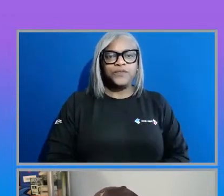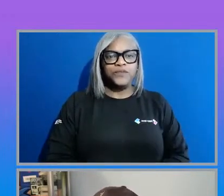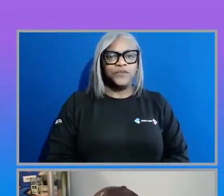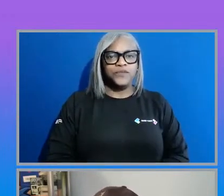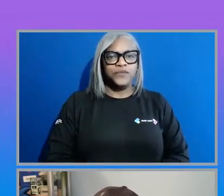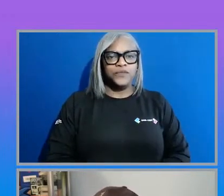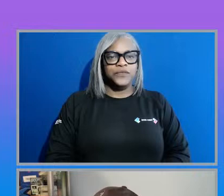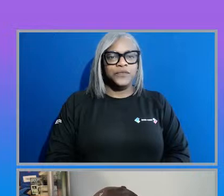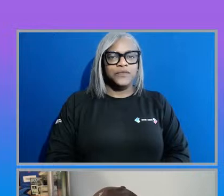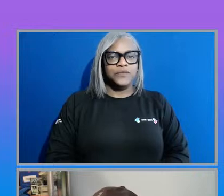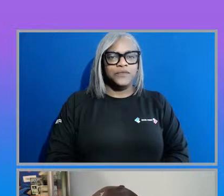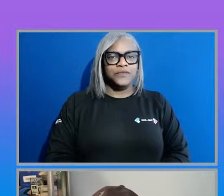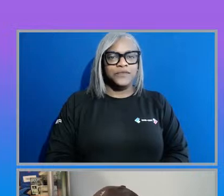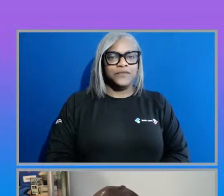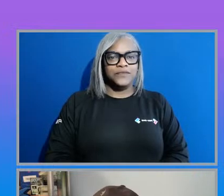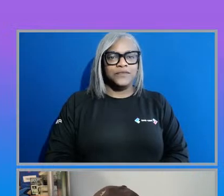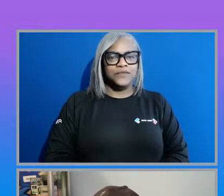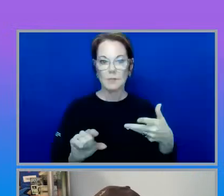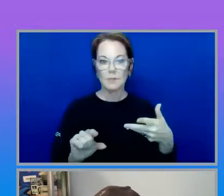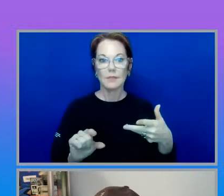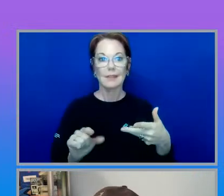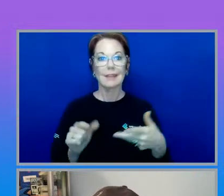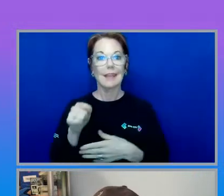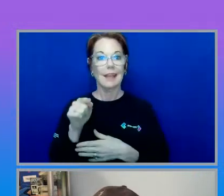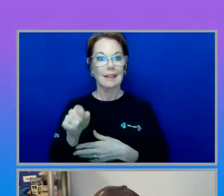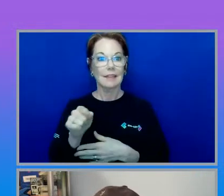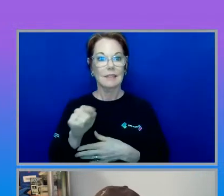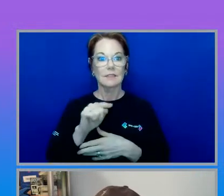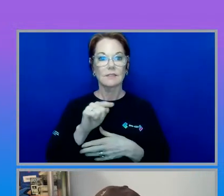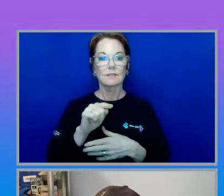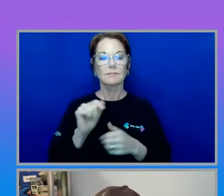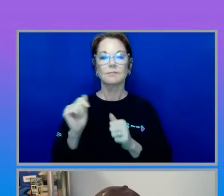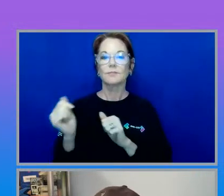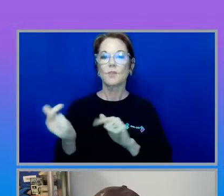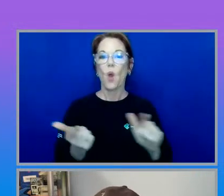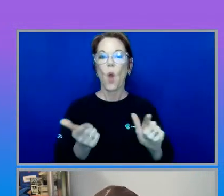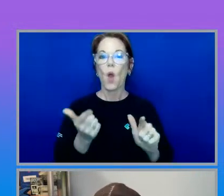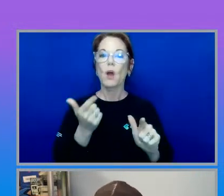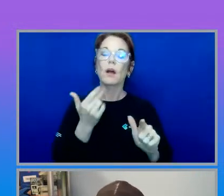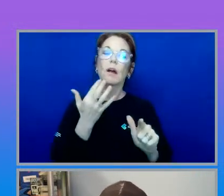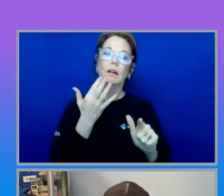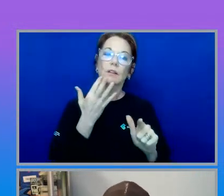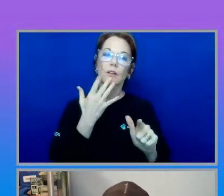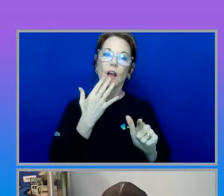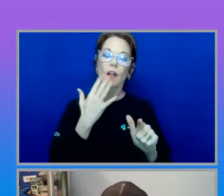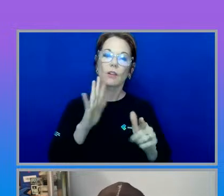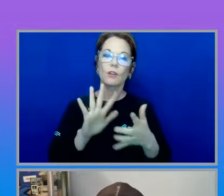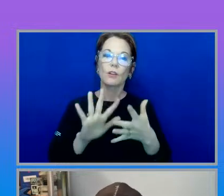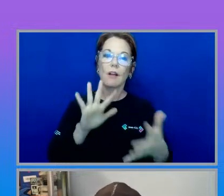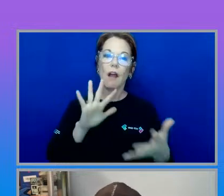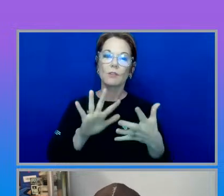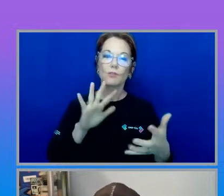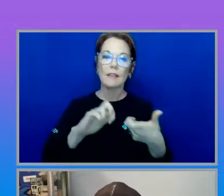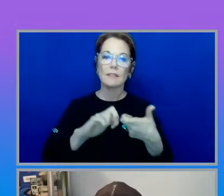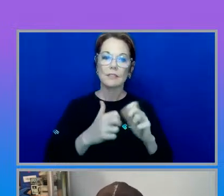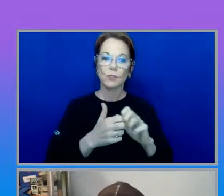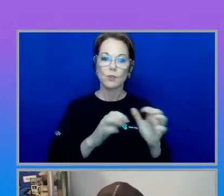my latest code change. And in this case, they were all color contrast issues related to the